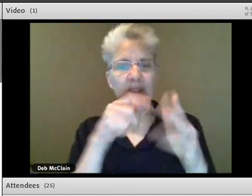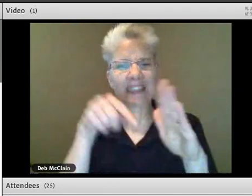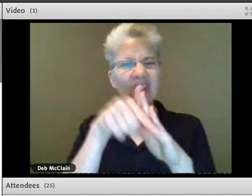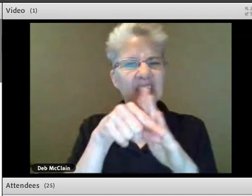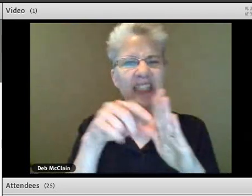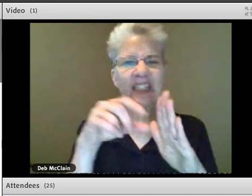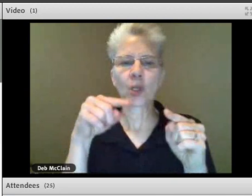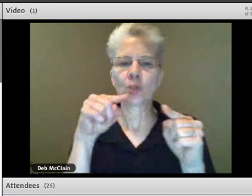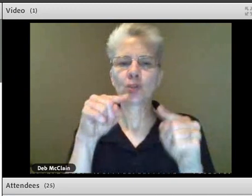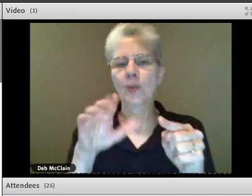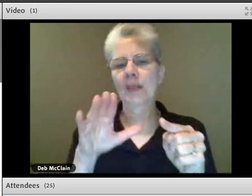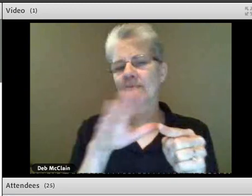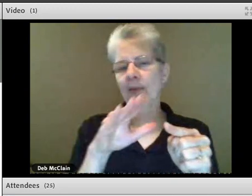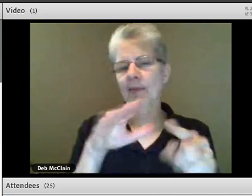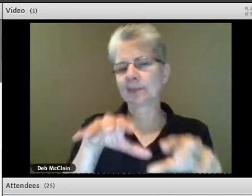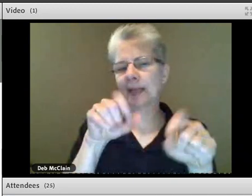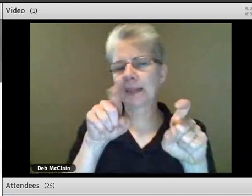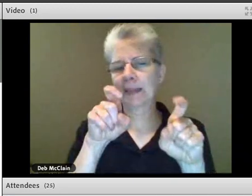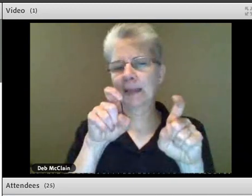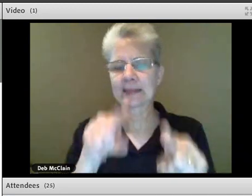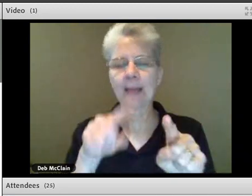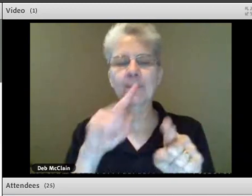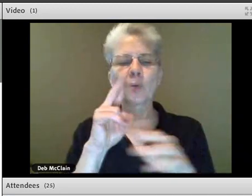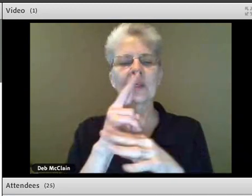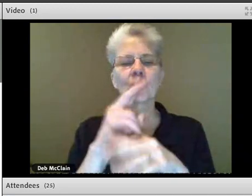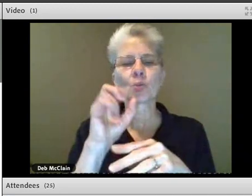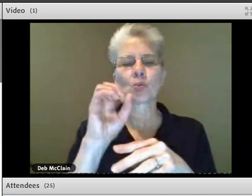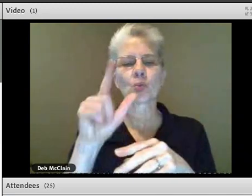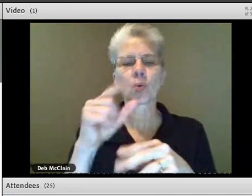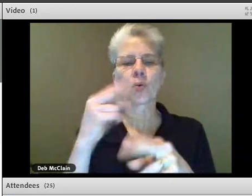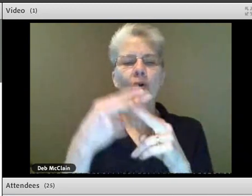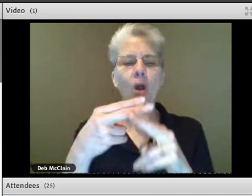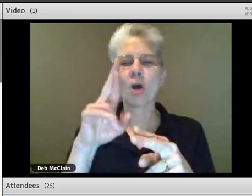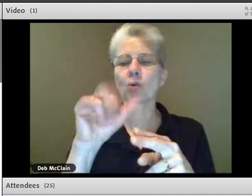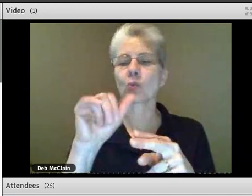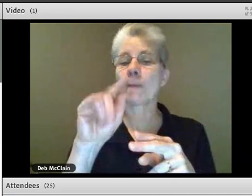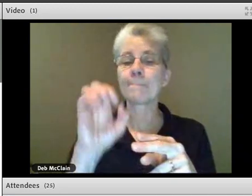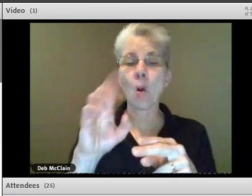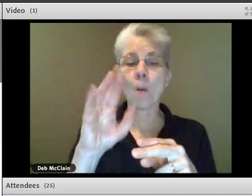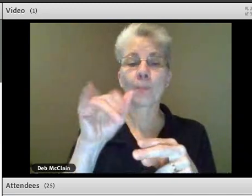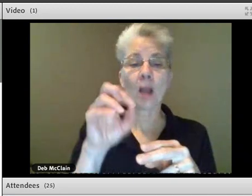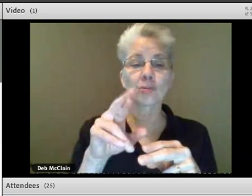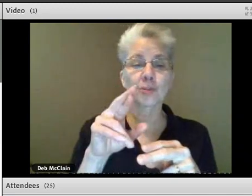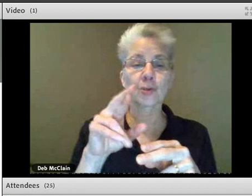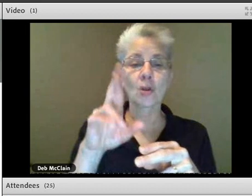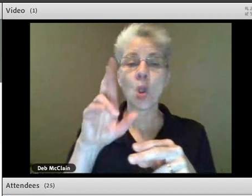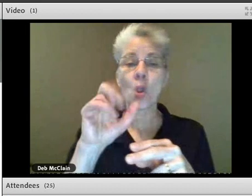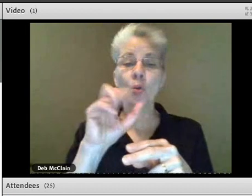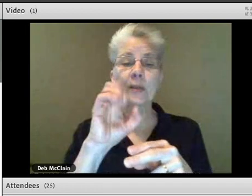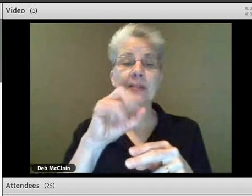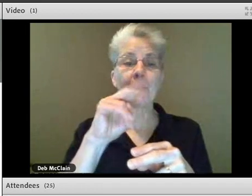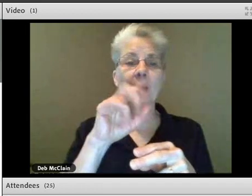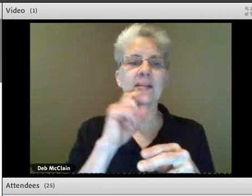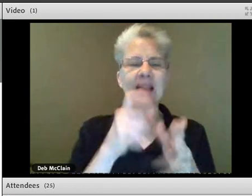during taking the exam portion of it, you can use a tool called Remote Proctor or Respondus, and essentially, it makes you take a test in a browser